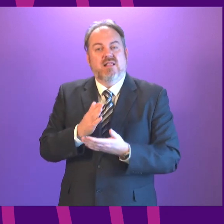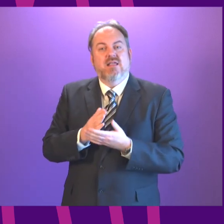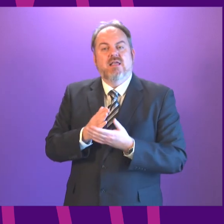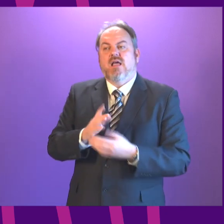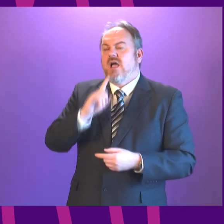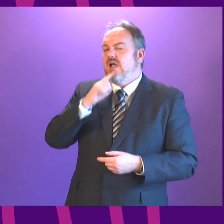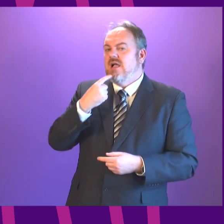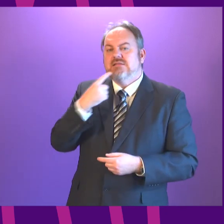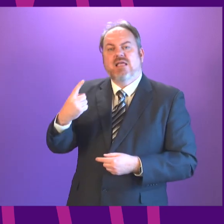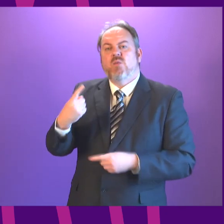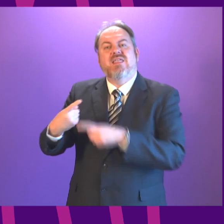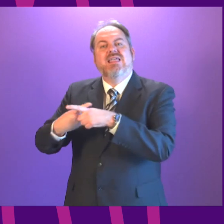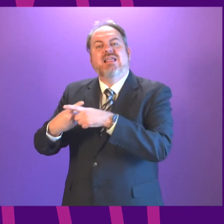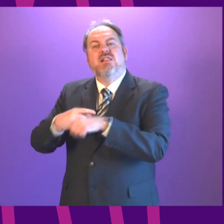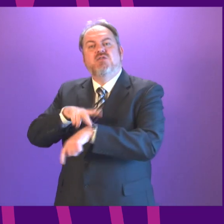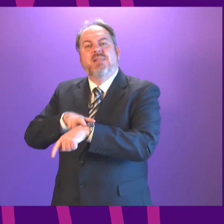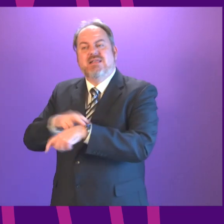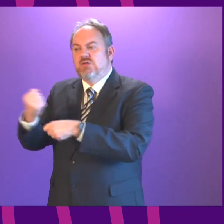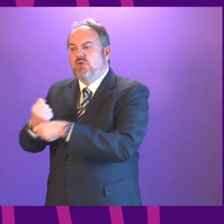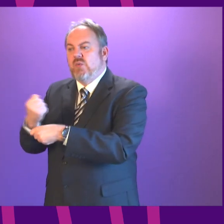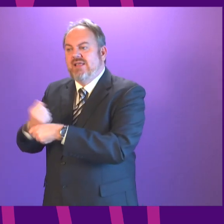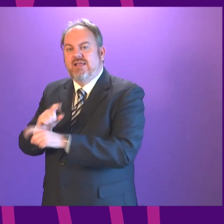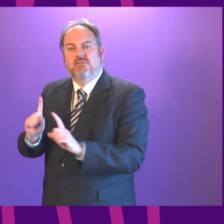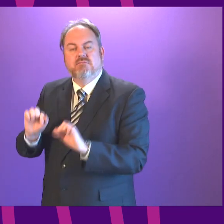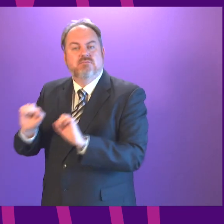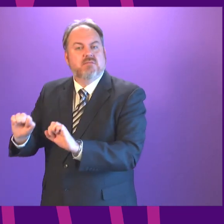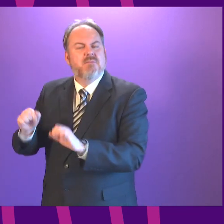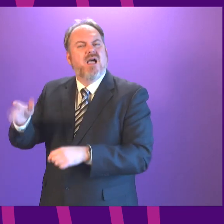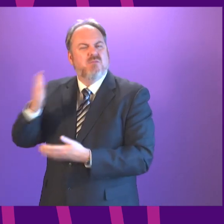but I am sure that the police there are also cognisant of the arrangements.